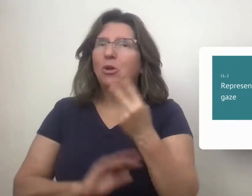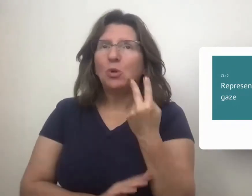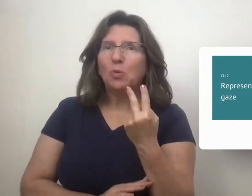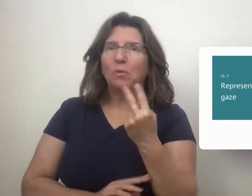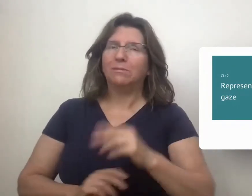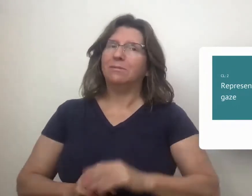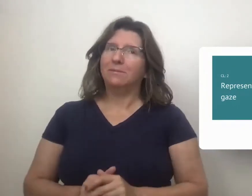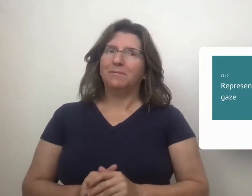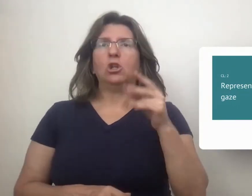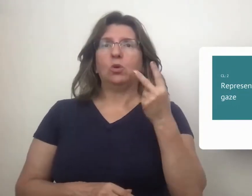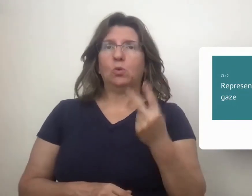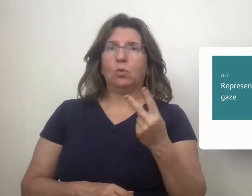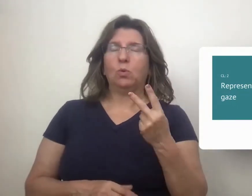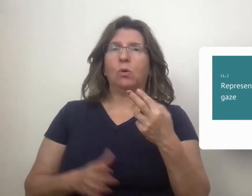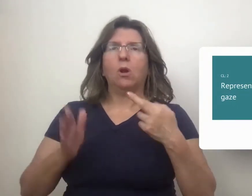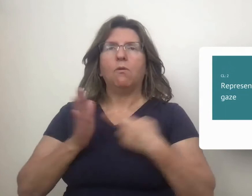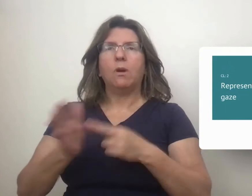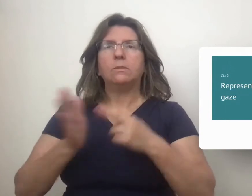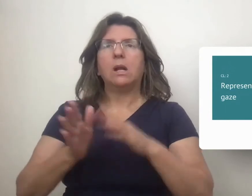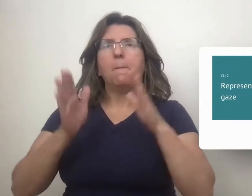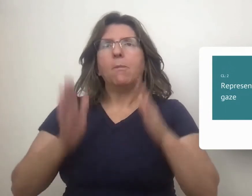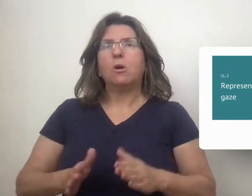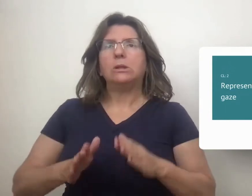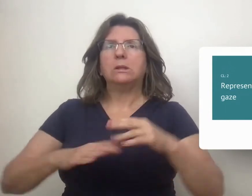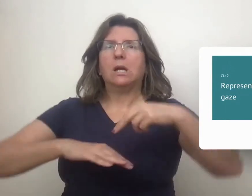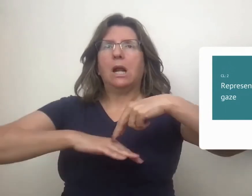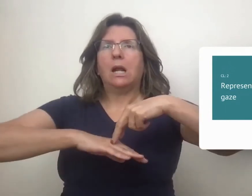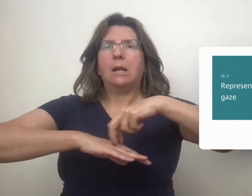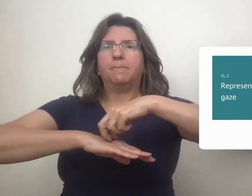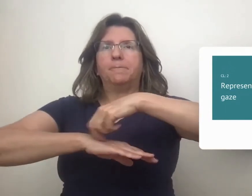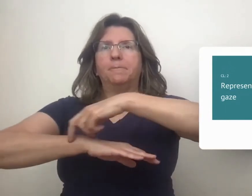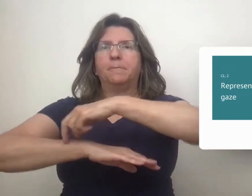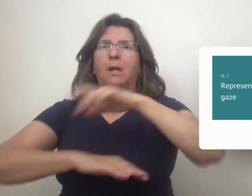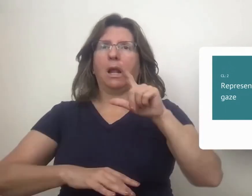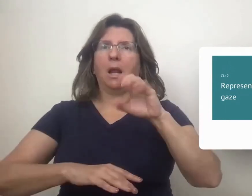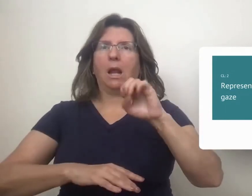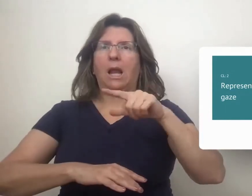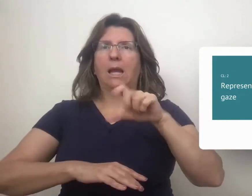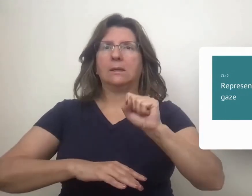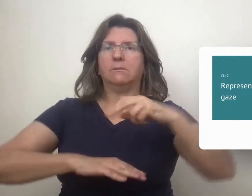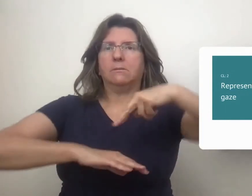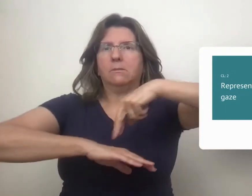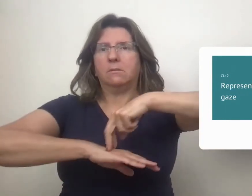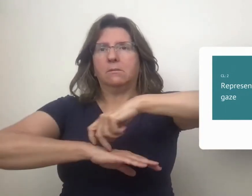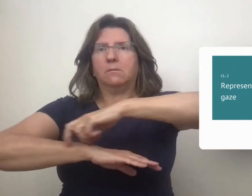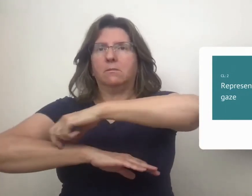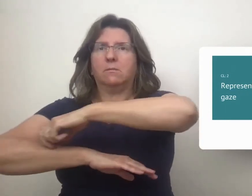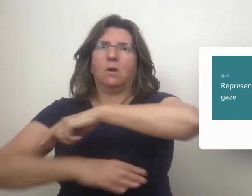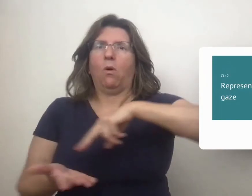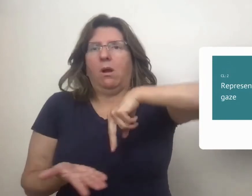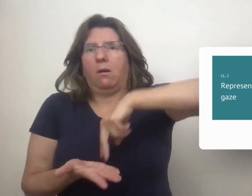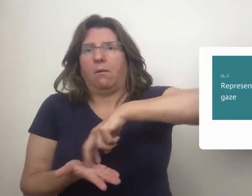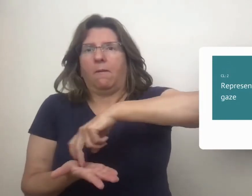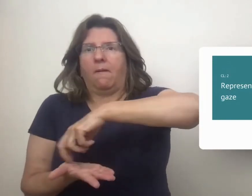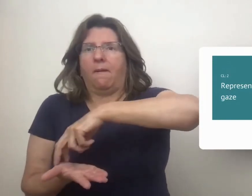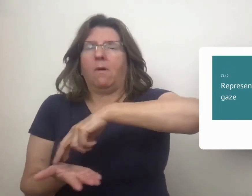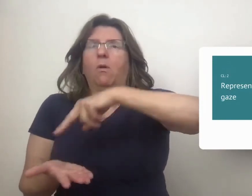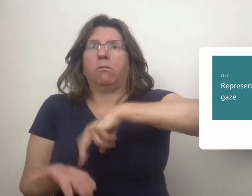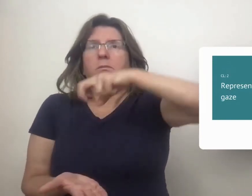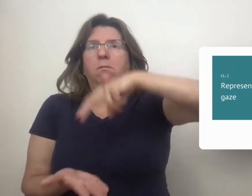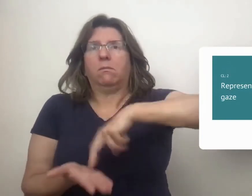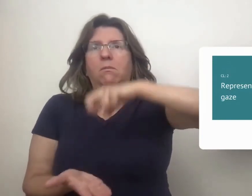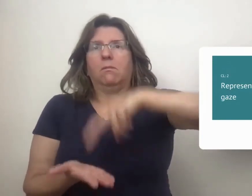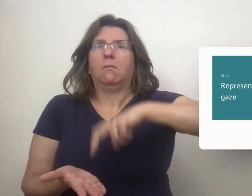2 can represent a person's legs - like this . . .walking along a surface or jumping.